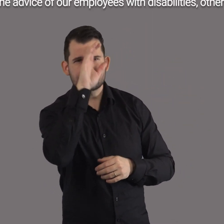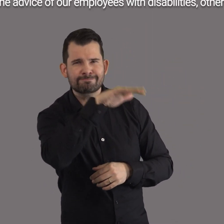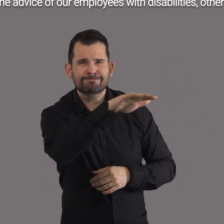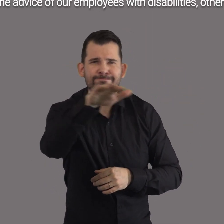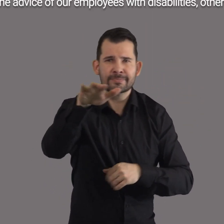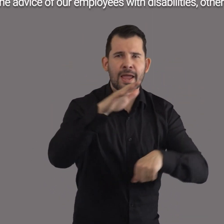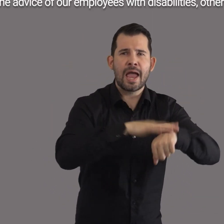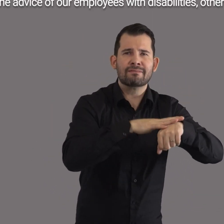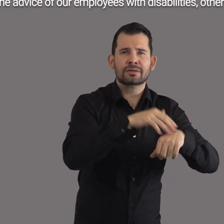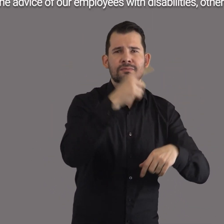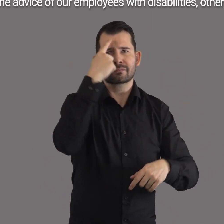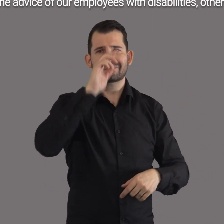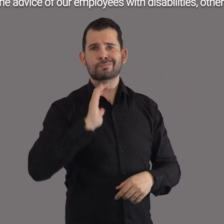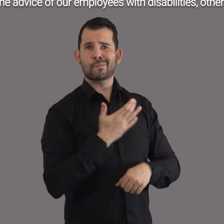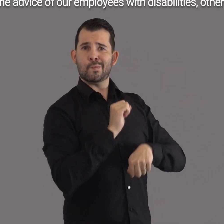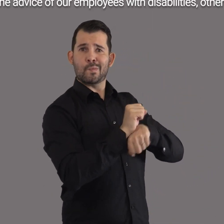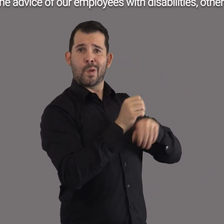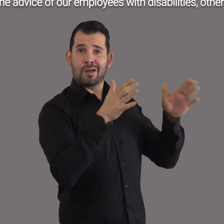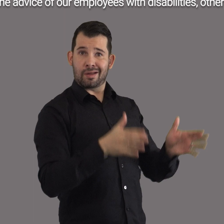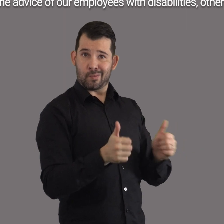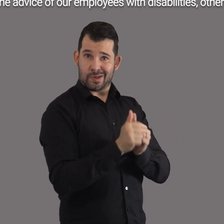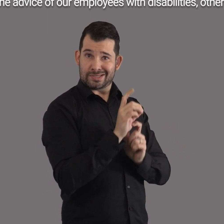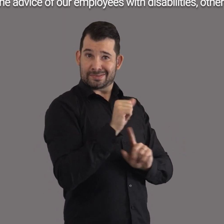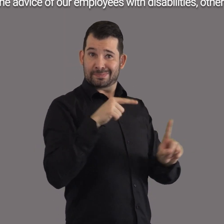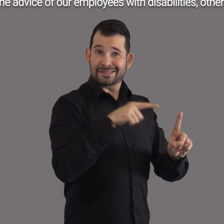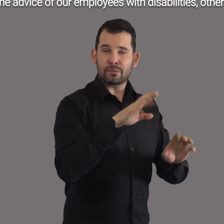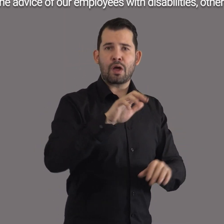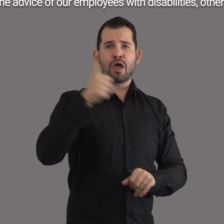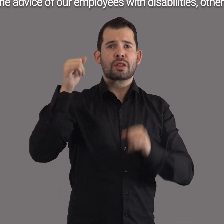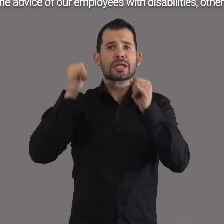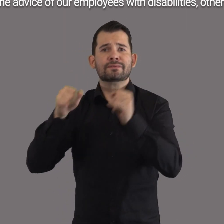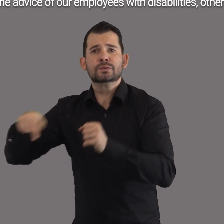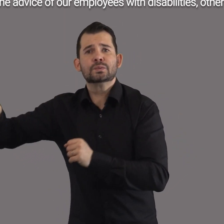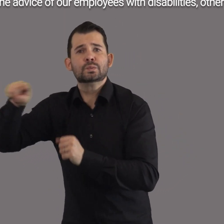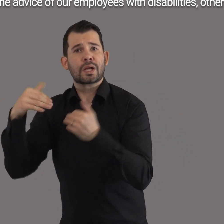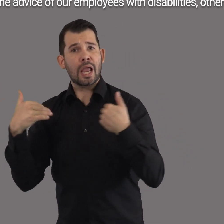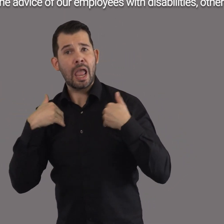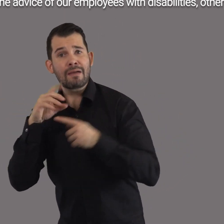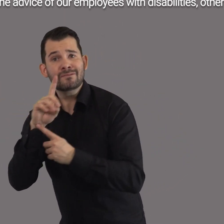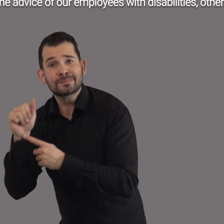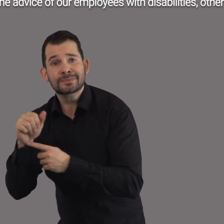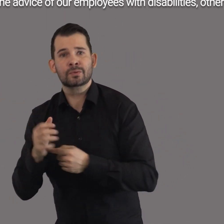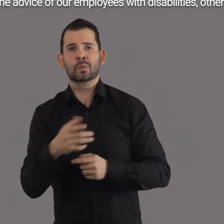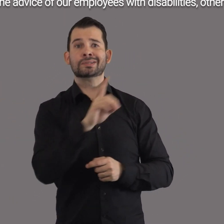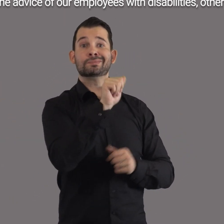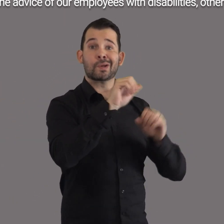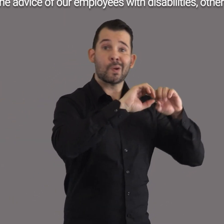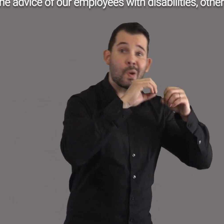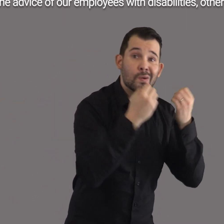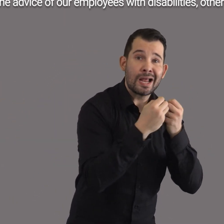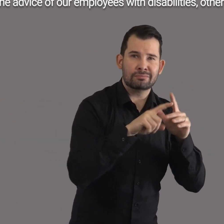We have sought the advice of our employees with disabilities, other individuals with